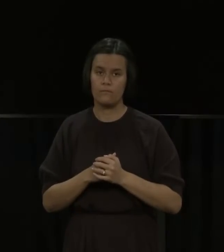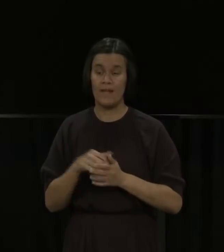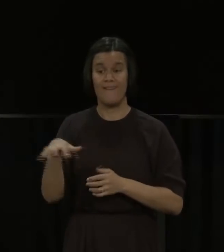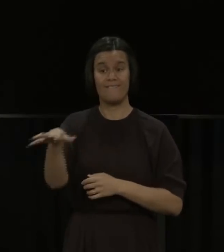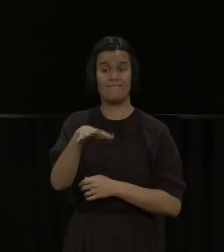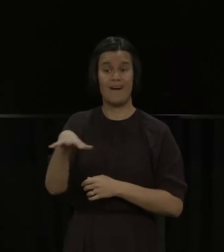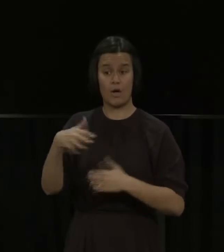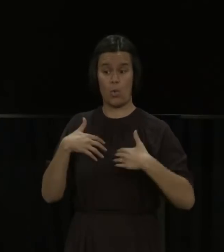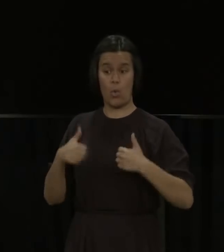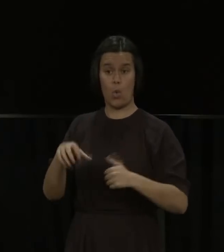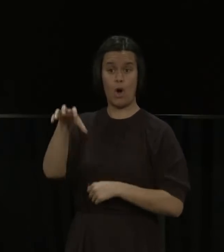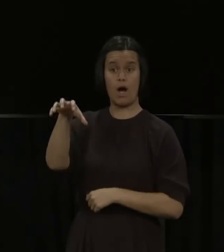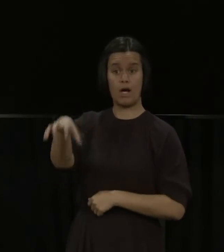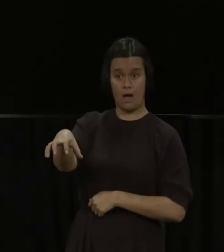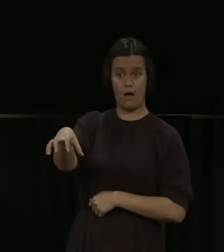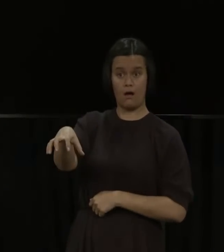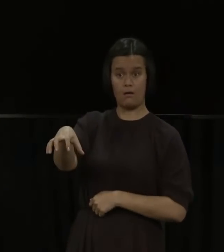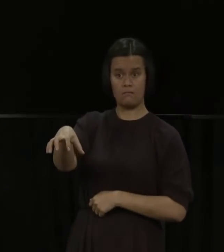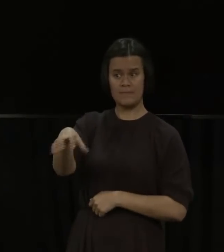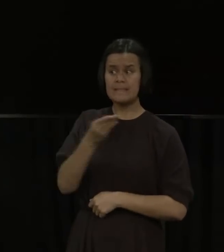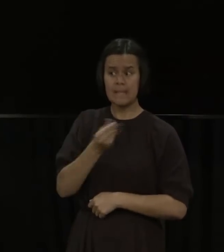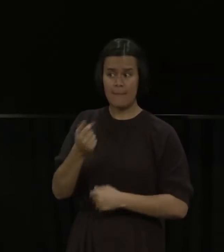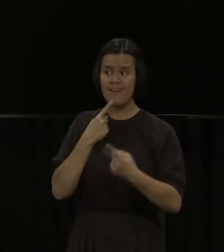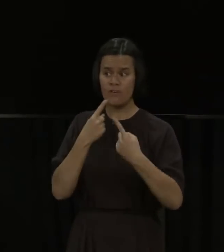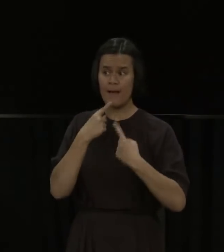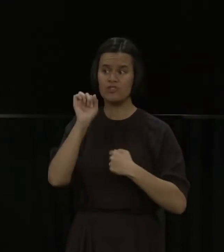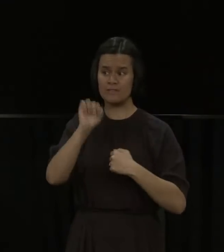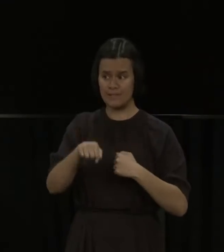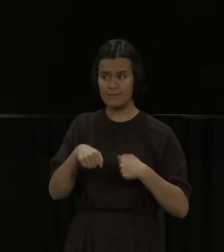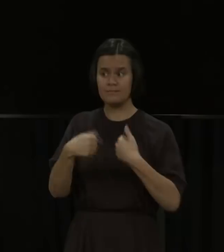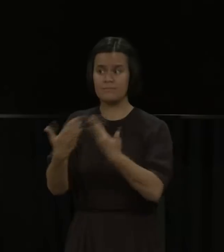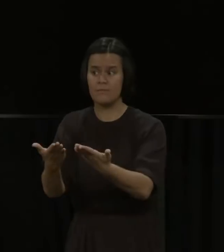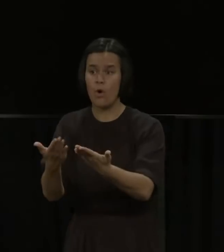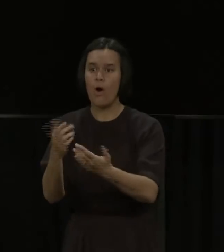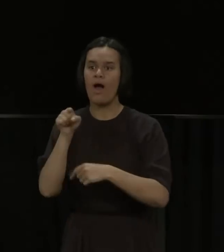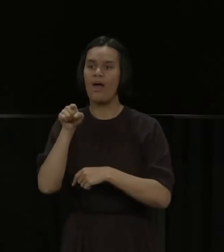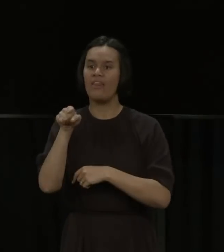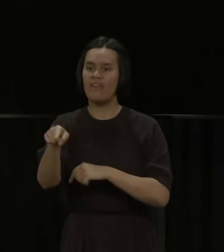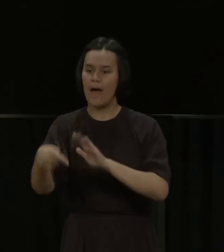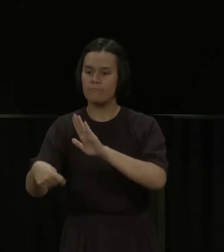that is helpful. Other areas are flowing.